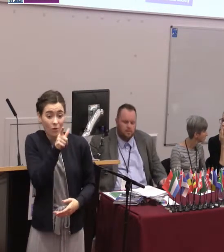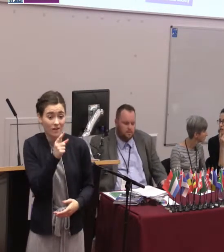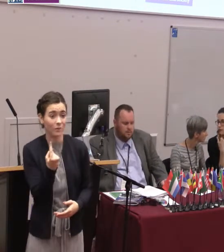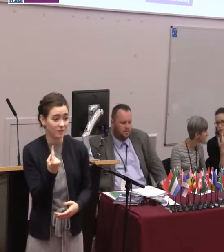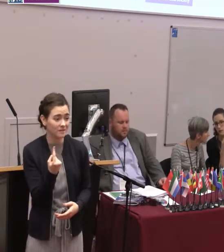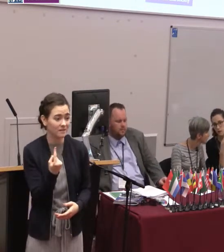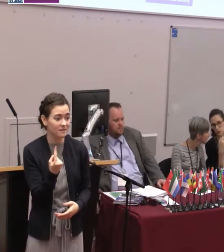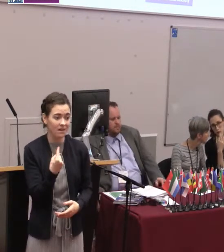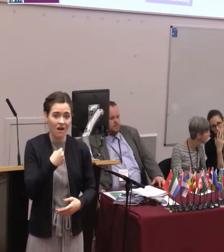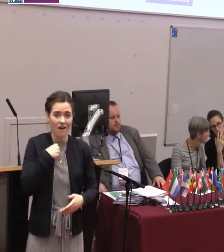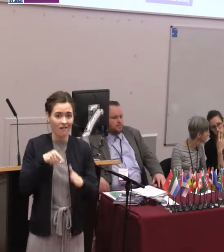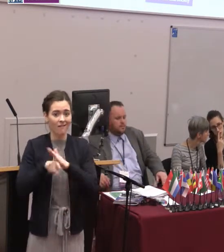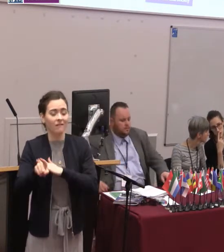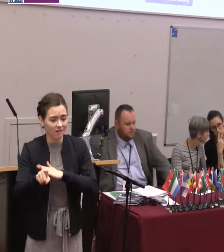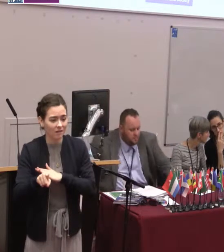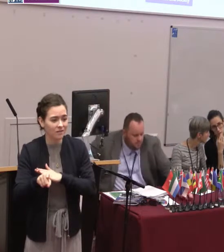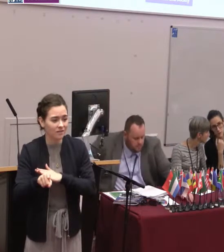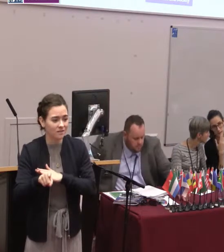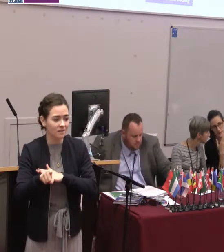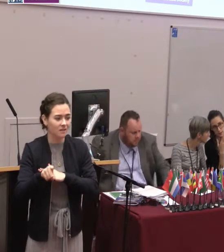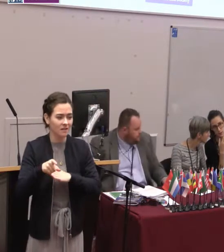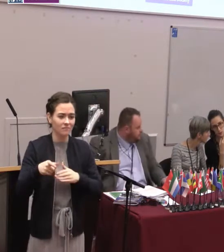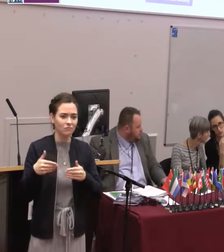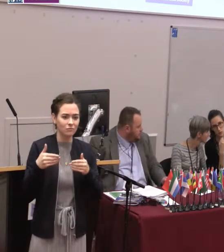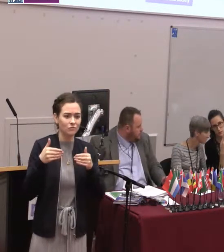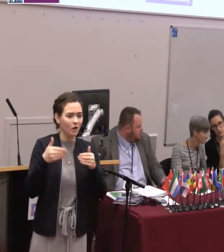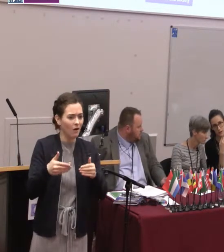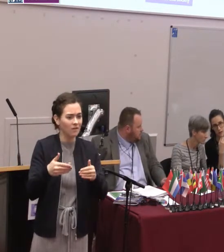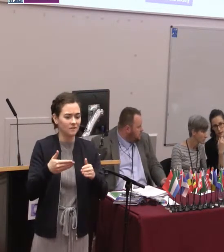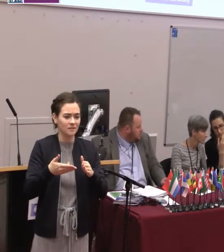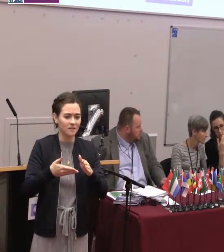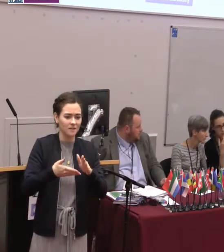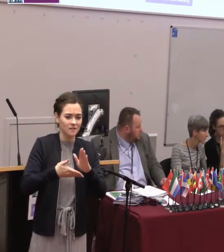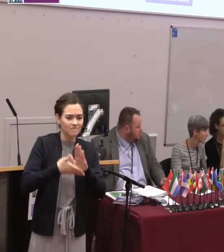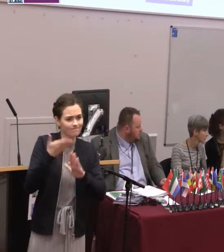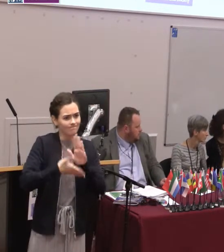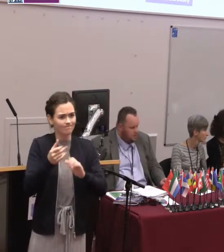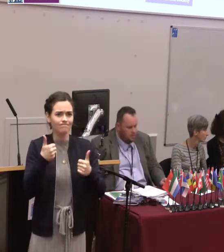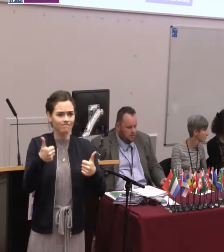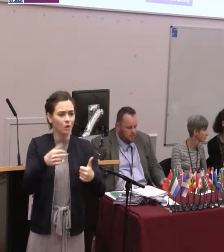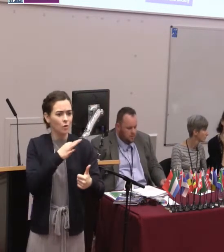I got out. I went on to build a good life for myself.